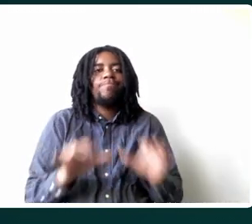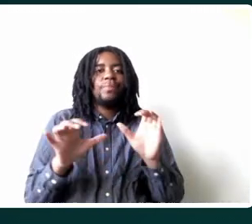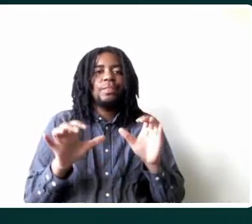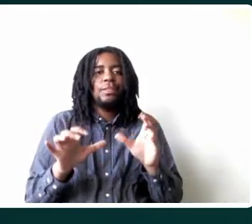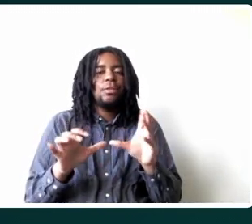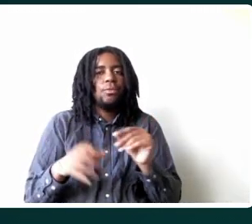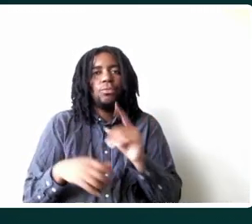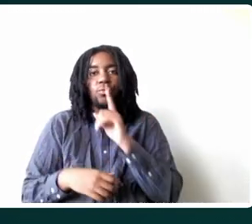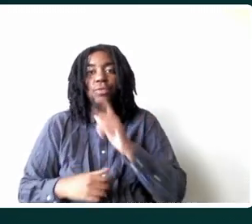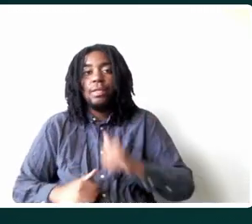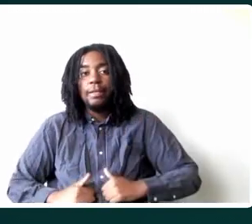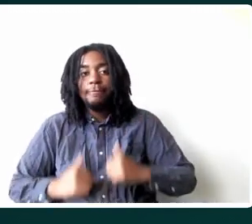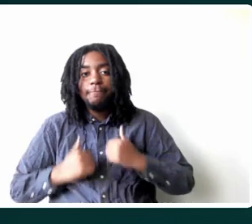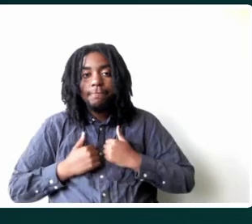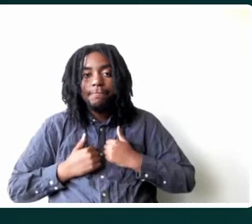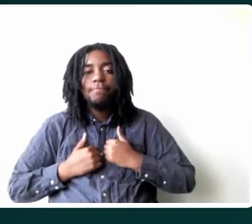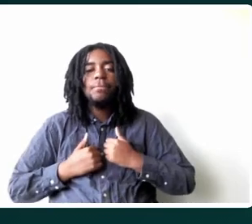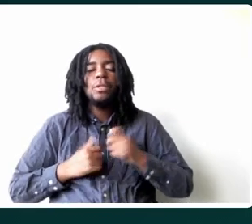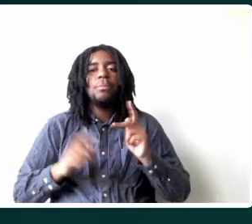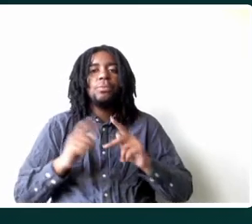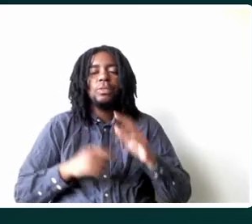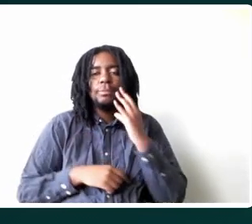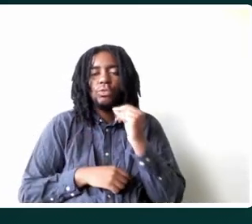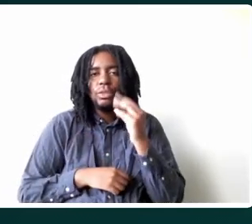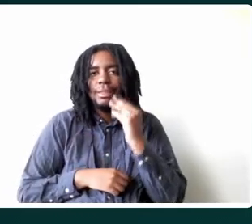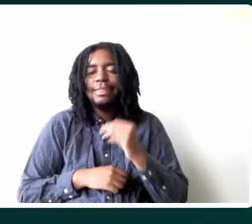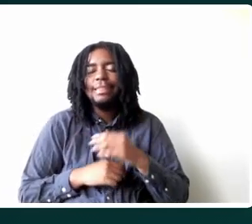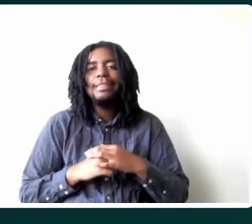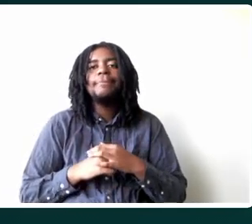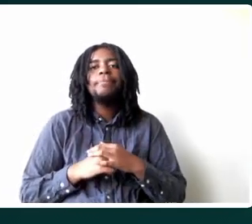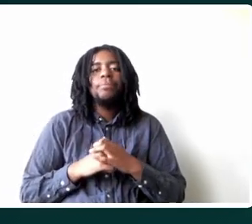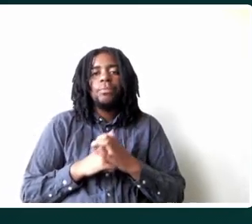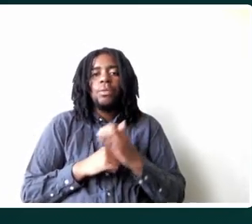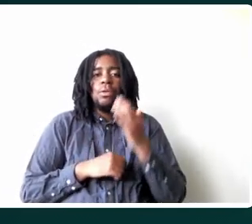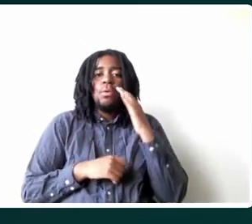are people's experiences. And because they knew about these young people already, because they'd